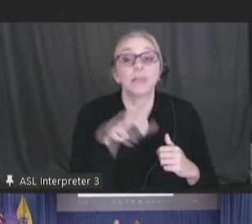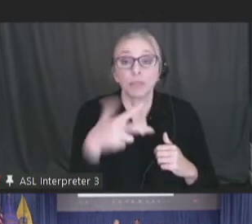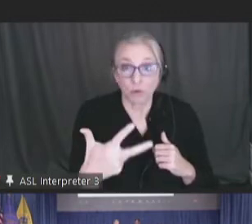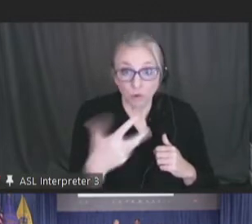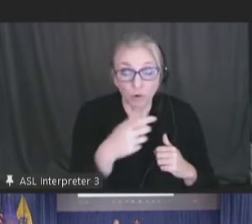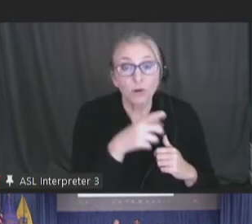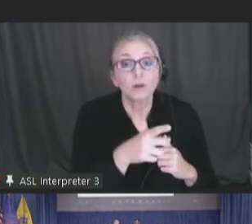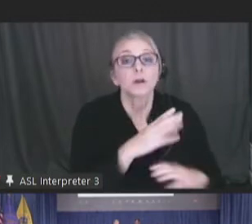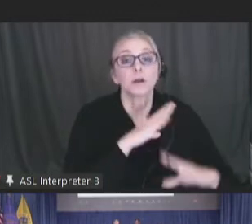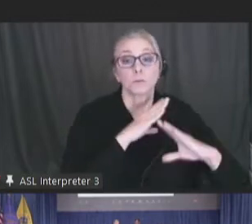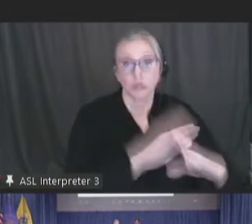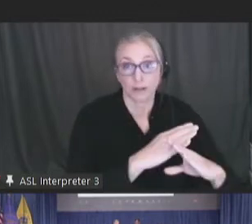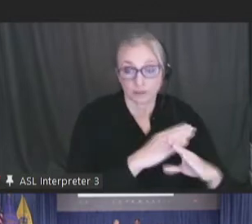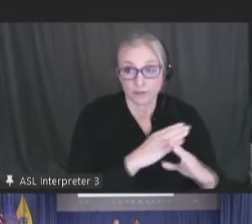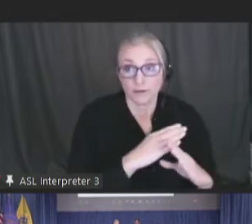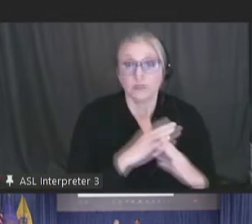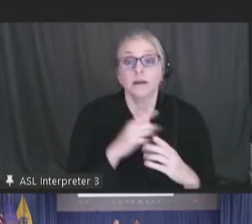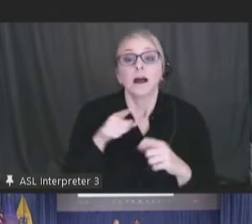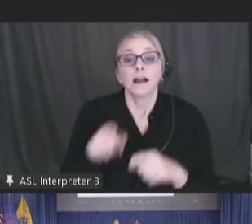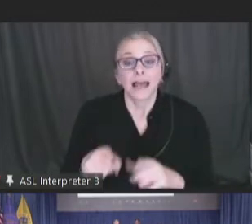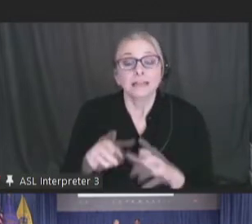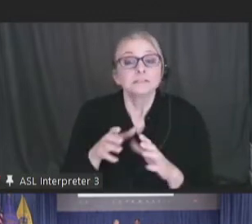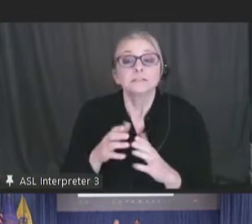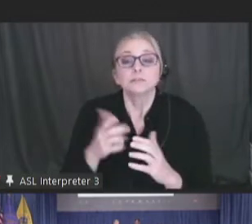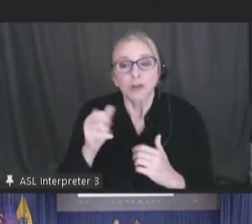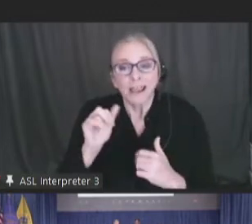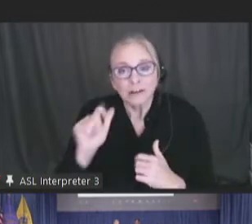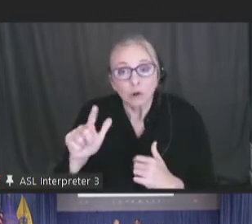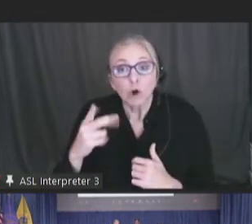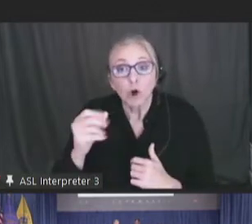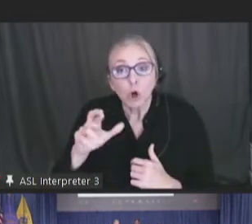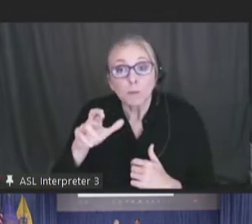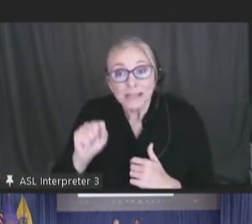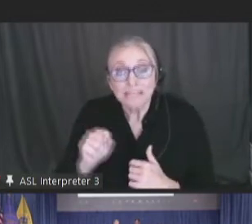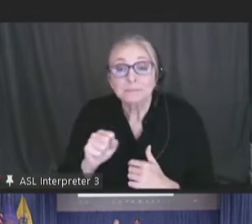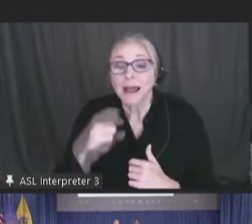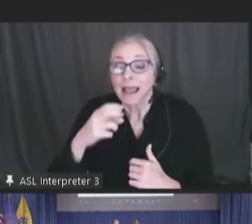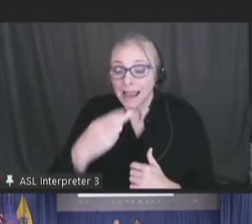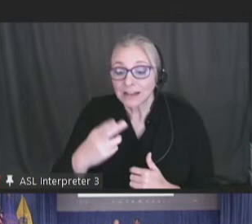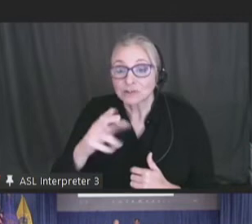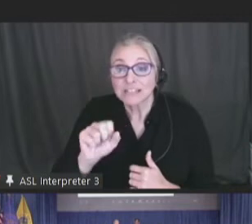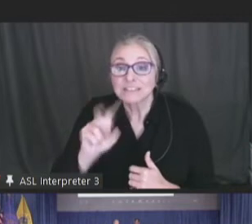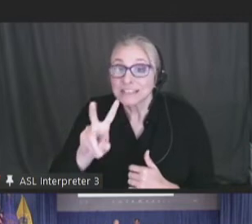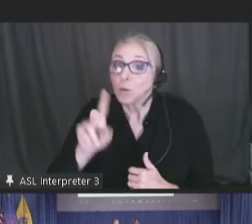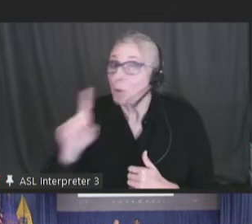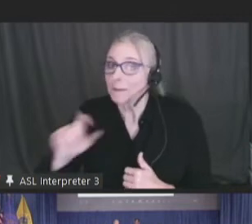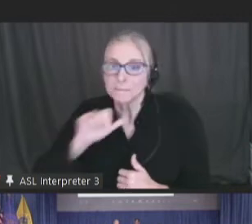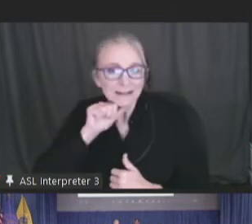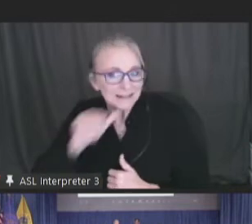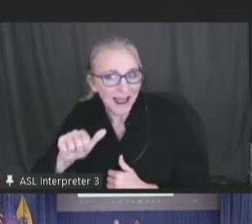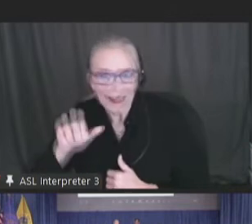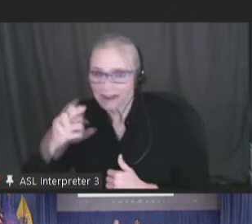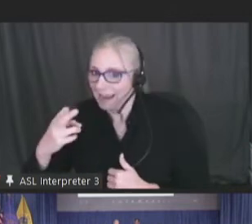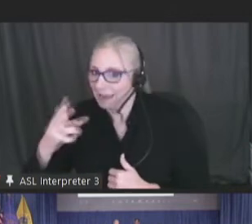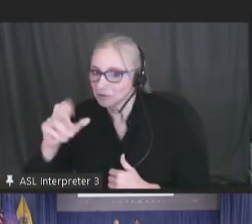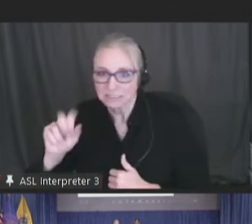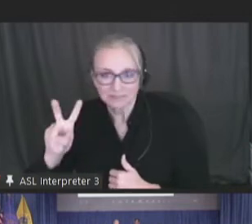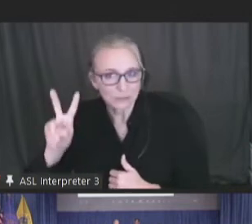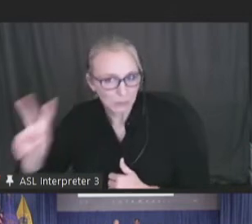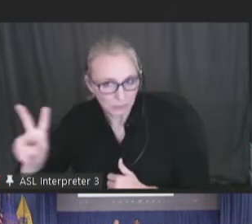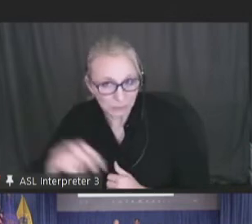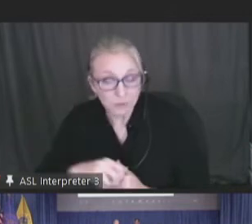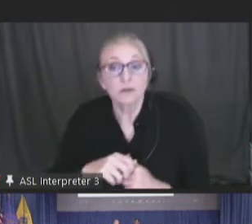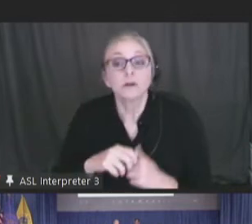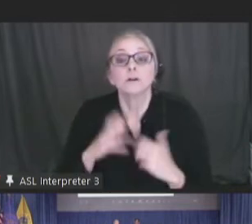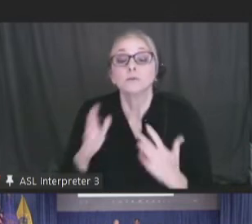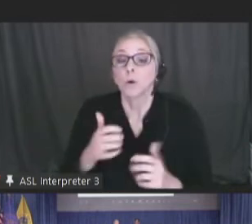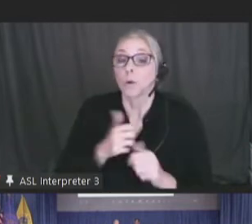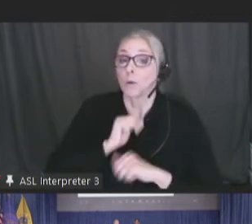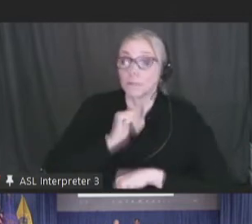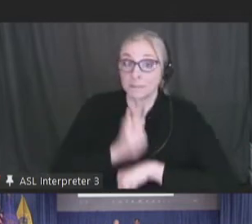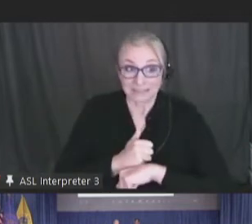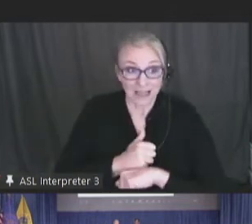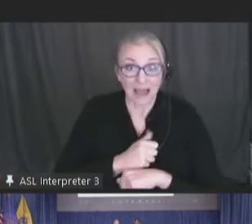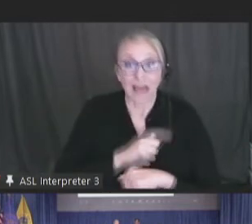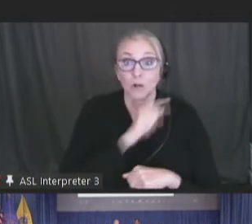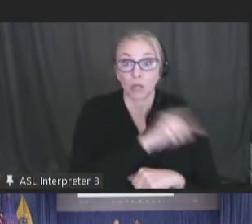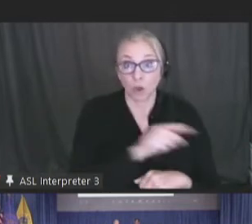protected against genital herpes caused by HSV-1, but not HSV-2. So, based on these trials, I think